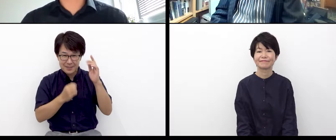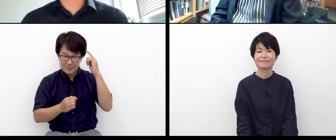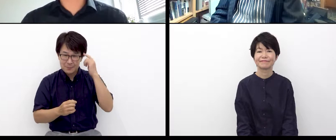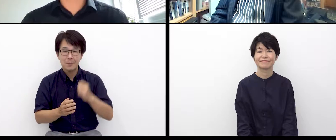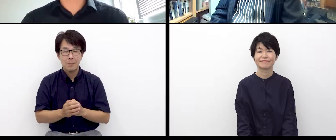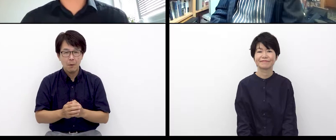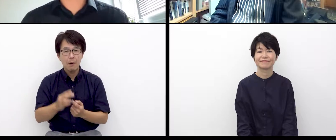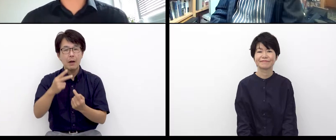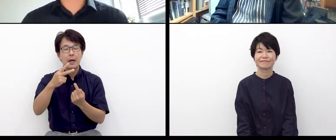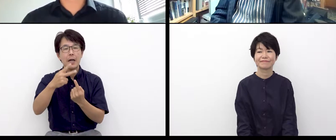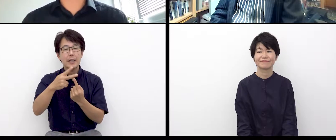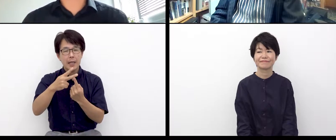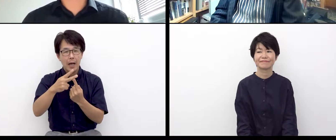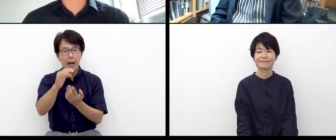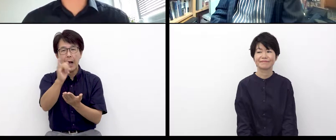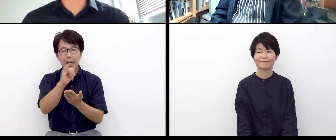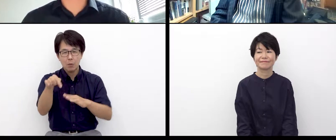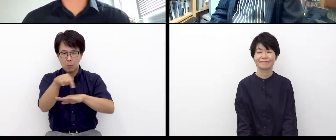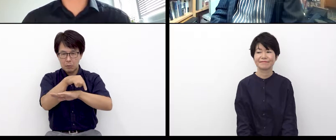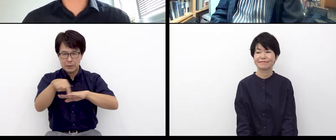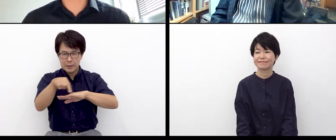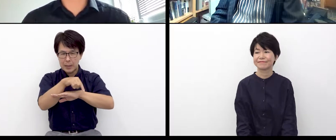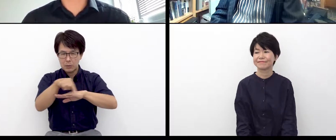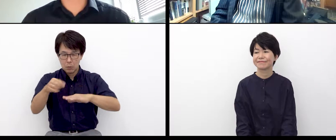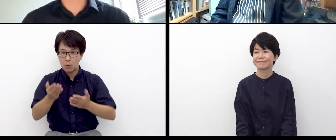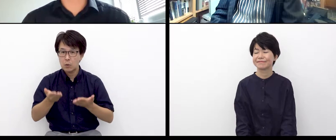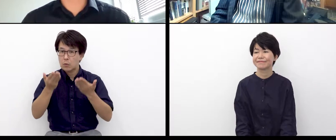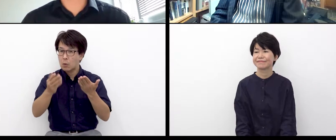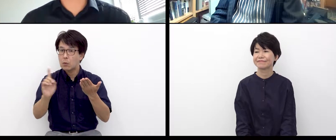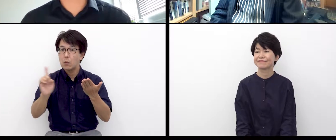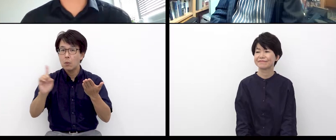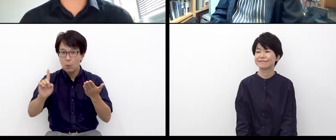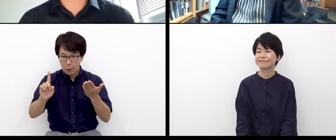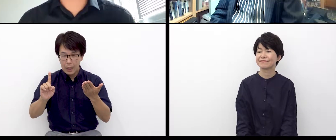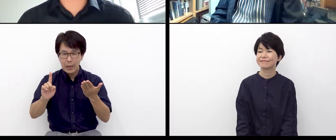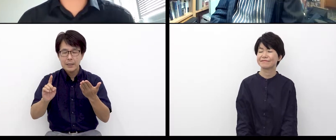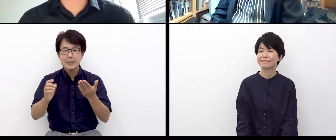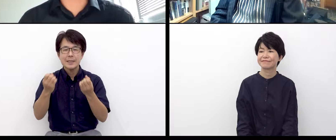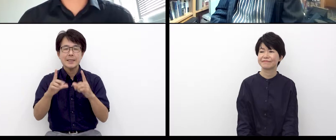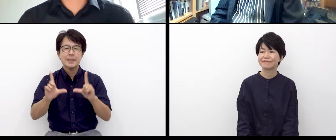Due to the spread of coronavirus, the state of emergency has been declared in Japan